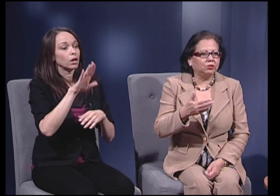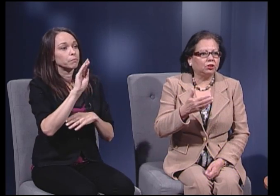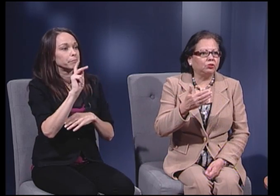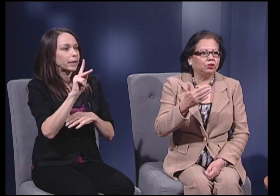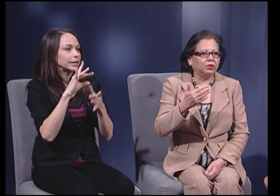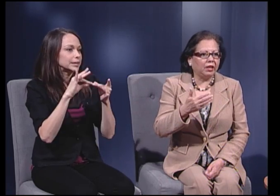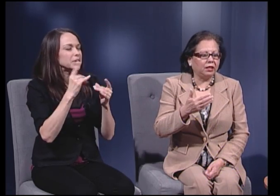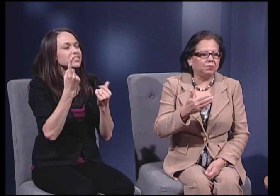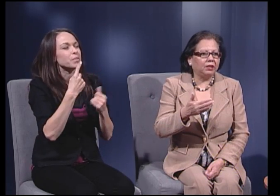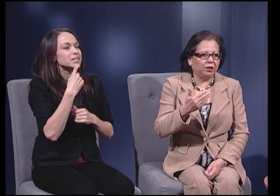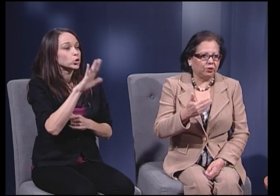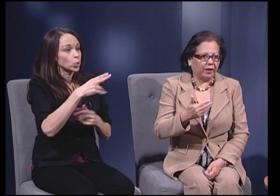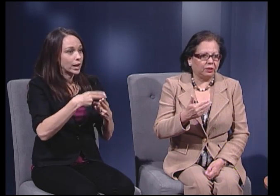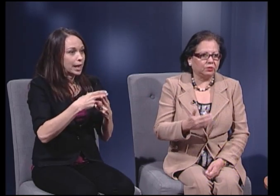that shows your name and your address.